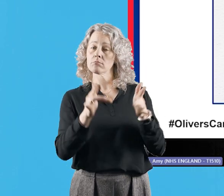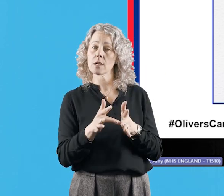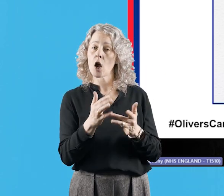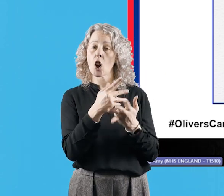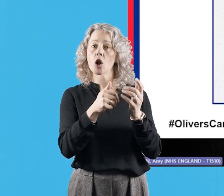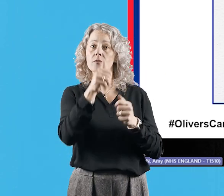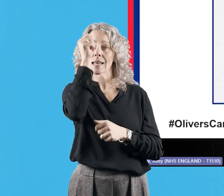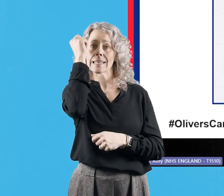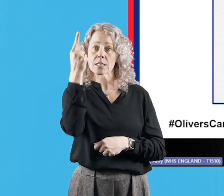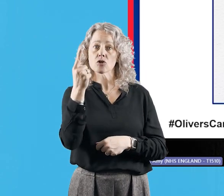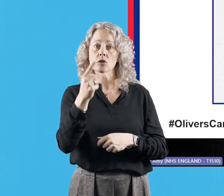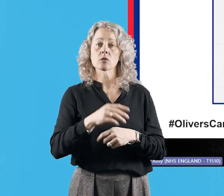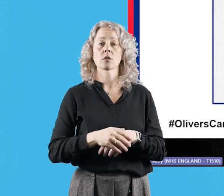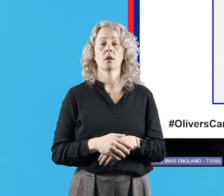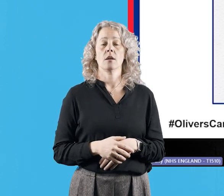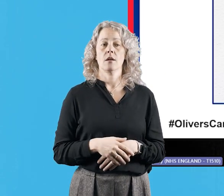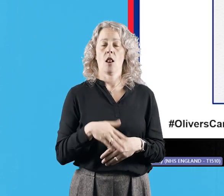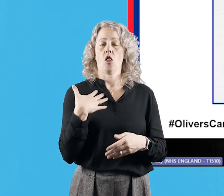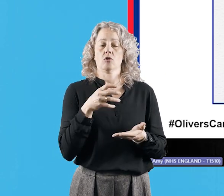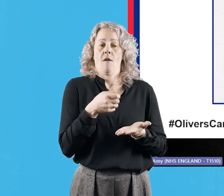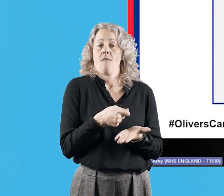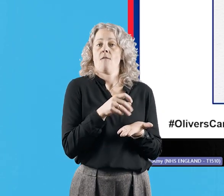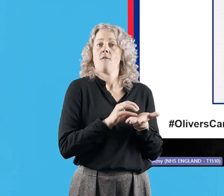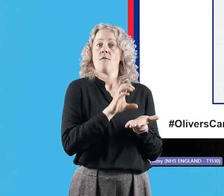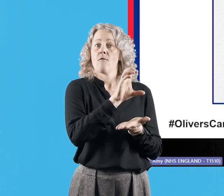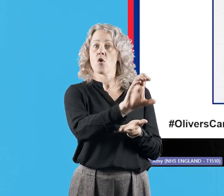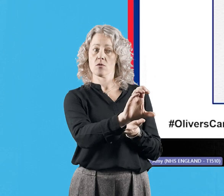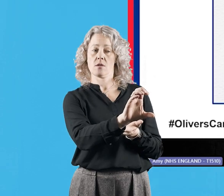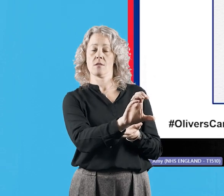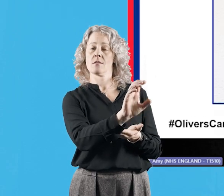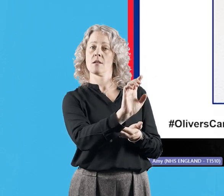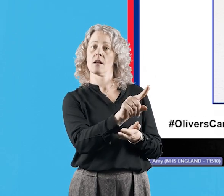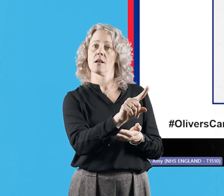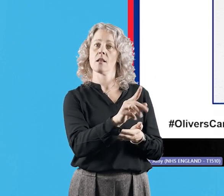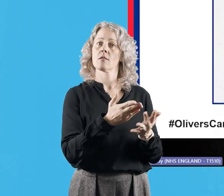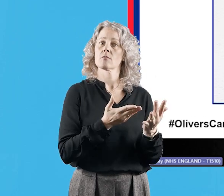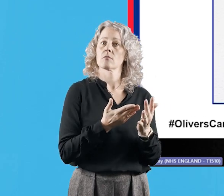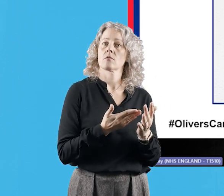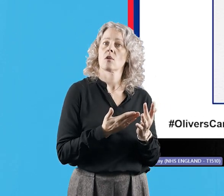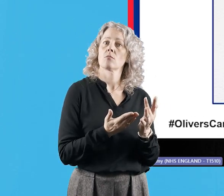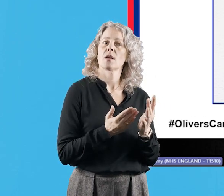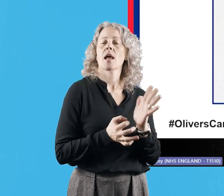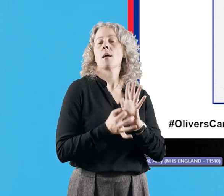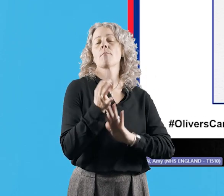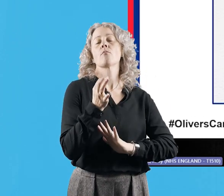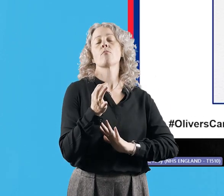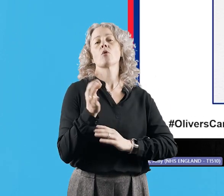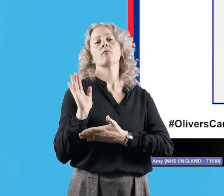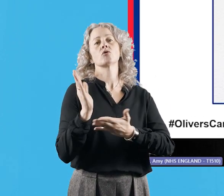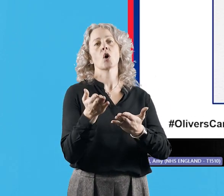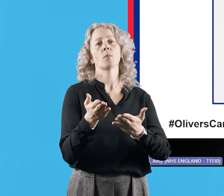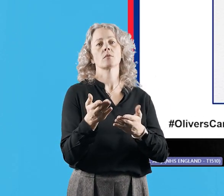you'll find a number of initiatives and significant funding that is being put in to improve services as well as